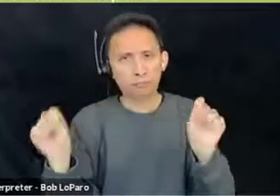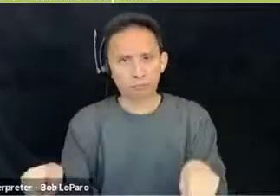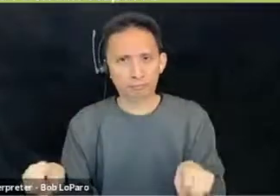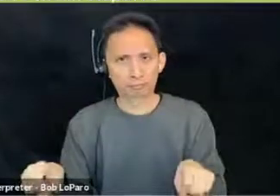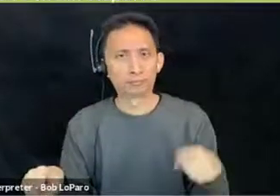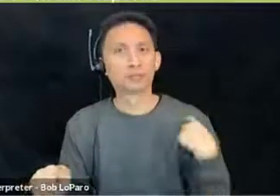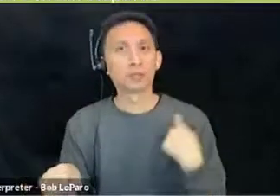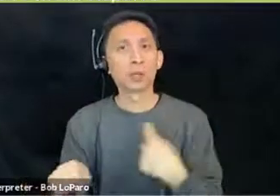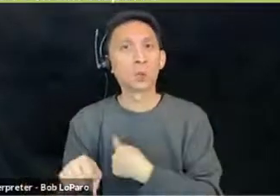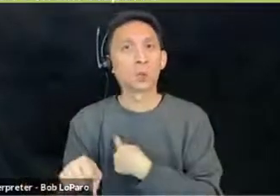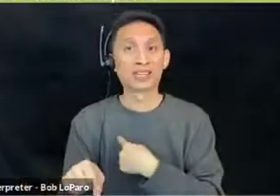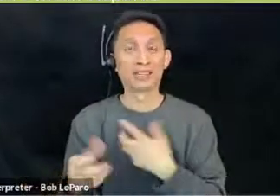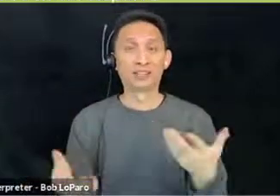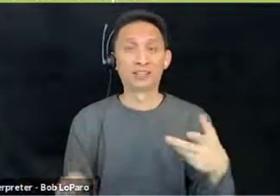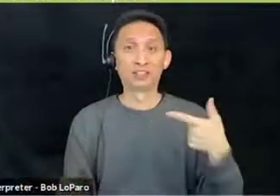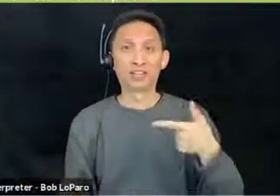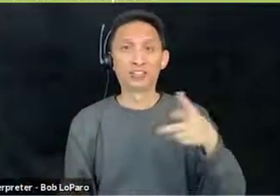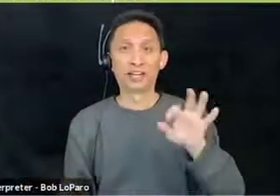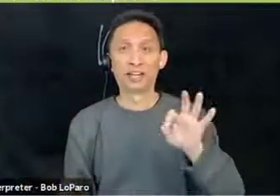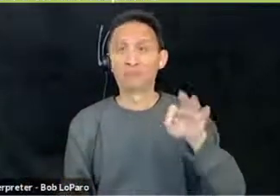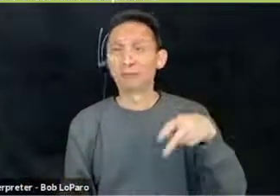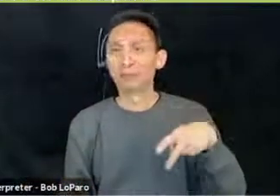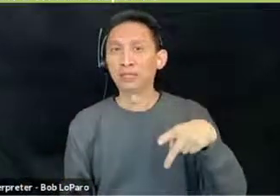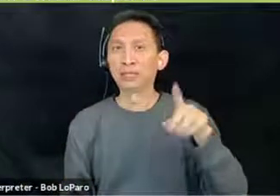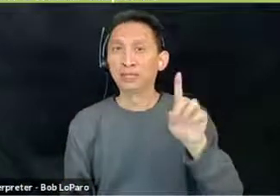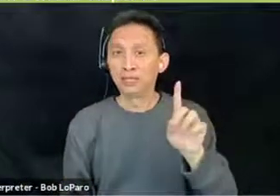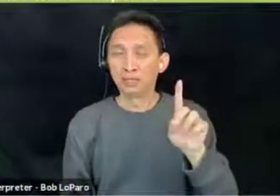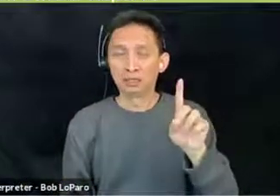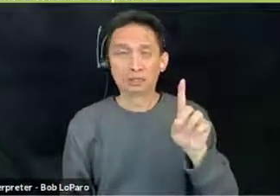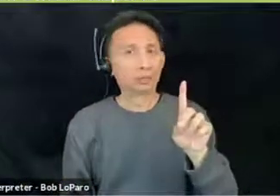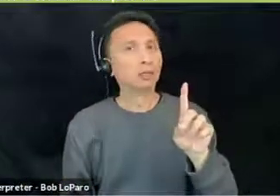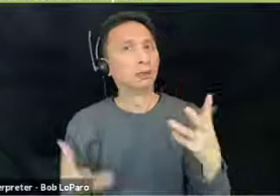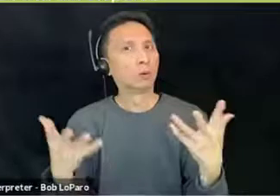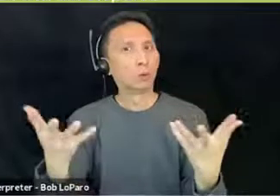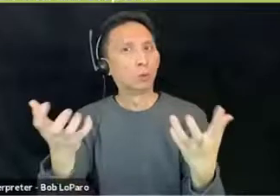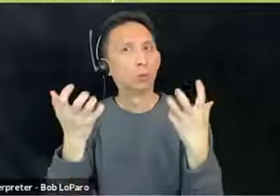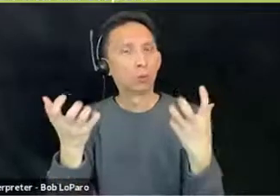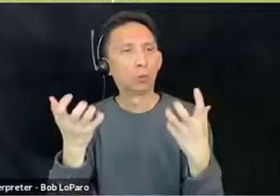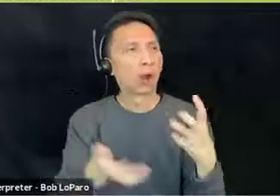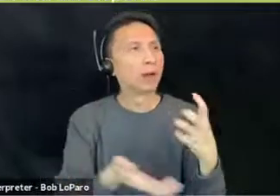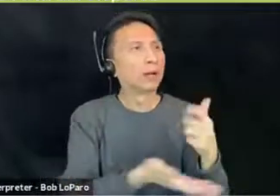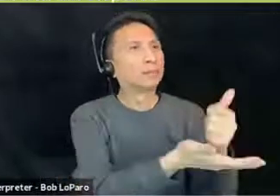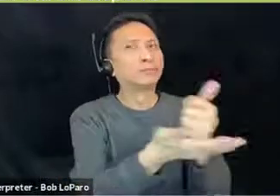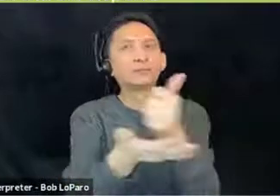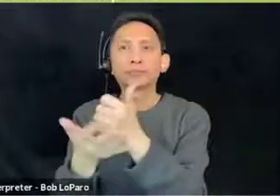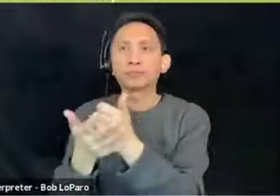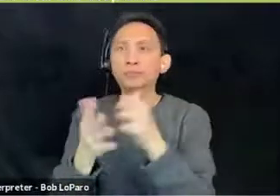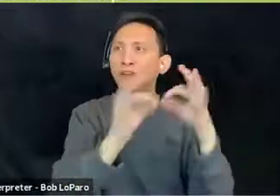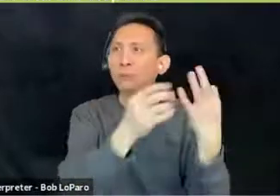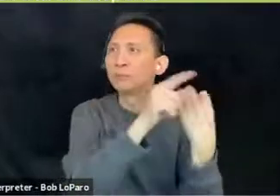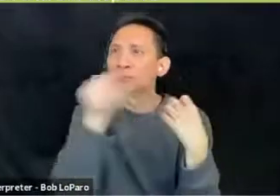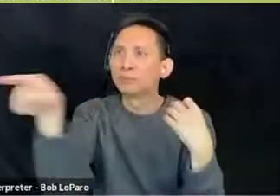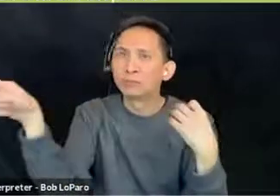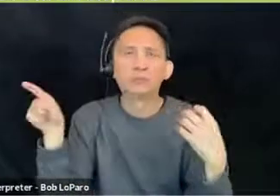between the information that families are getting and helping them think about those